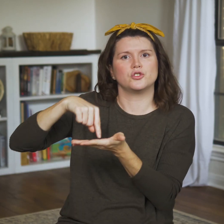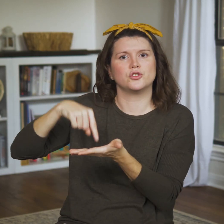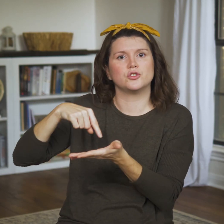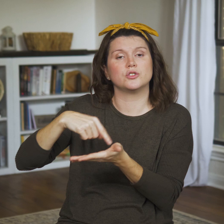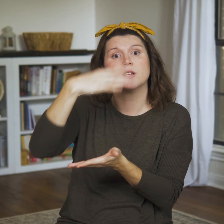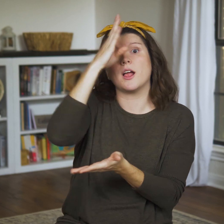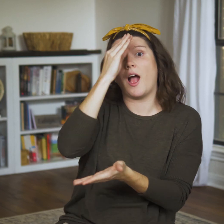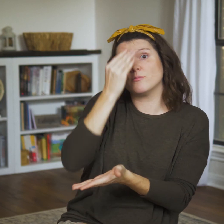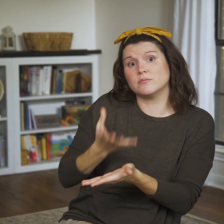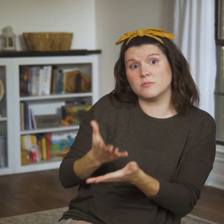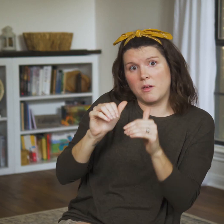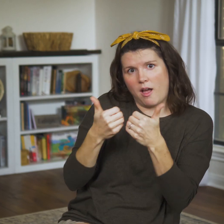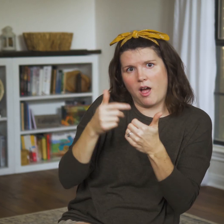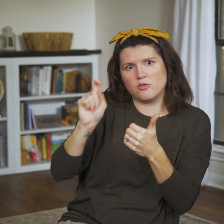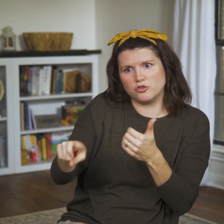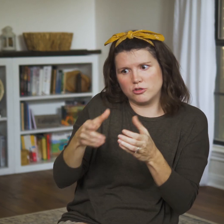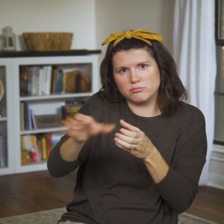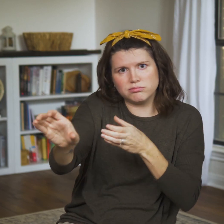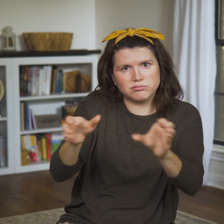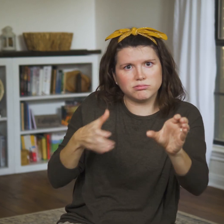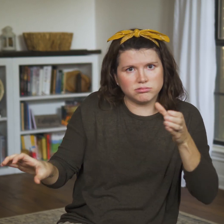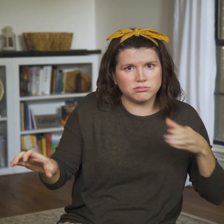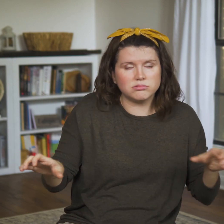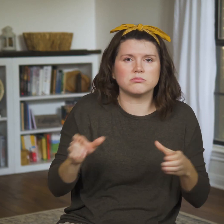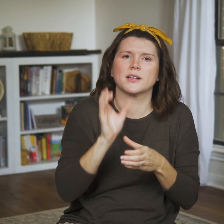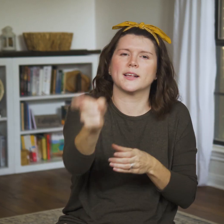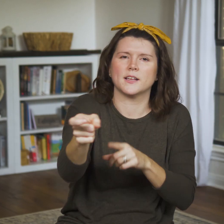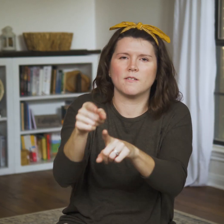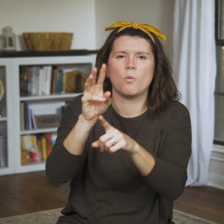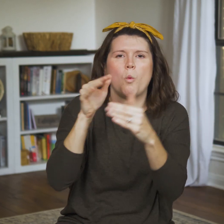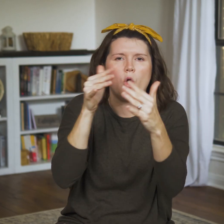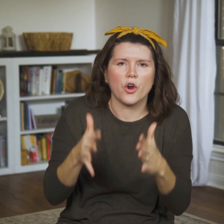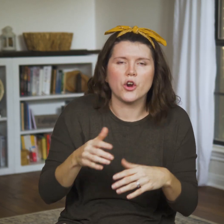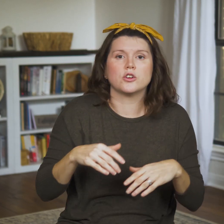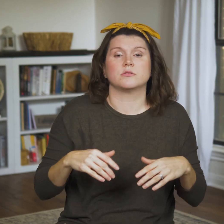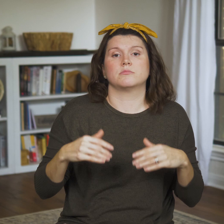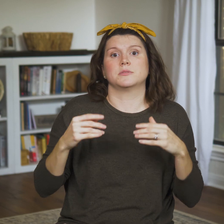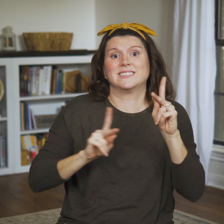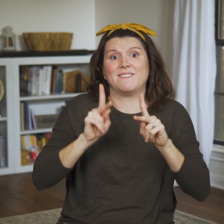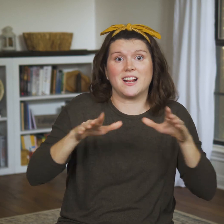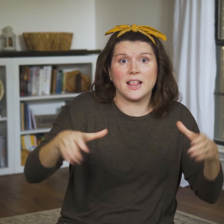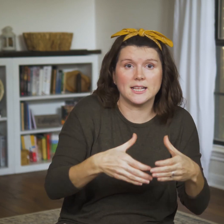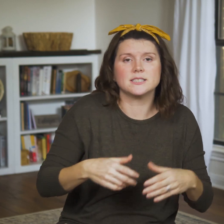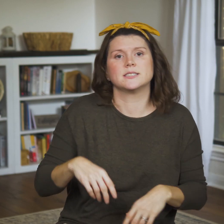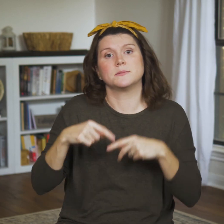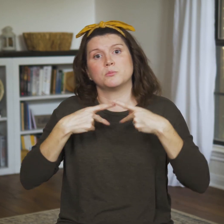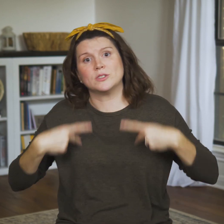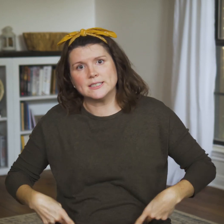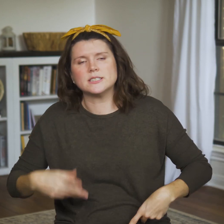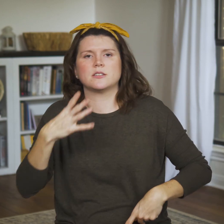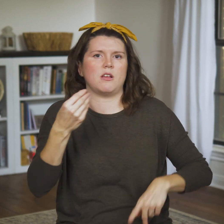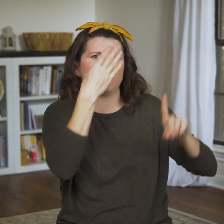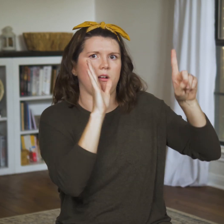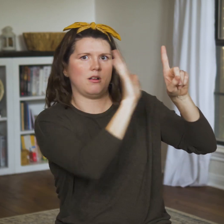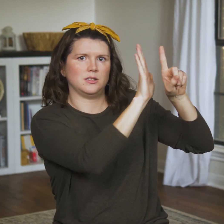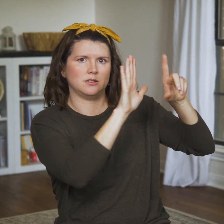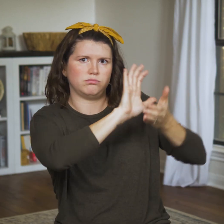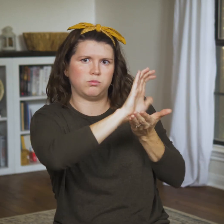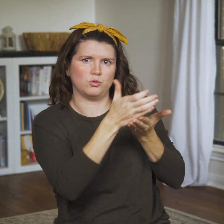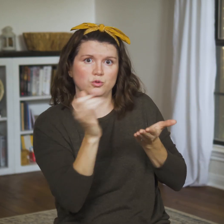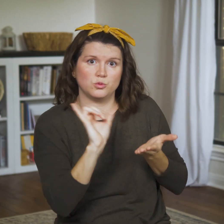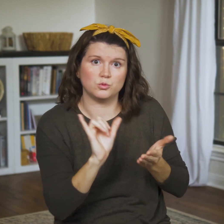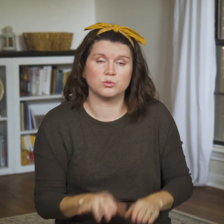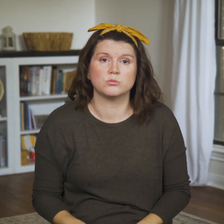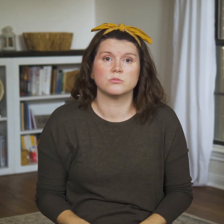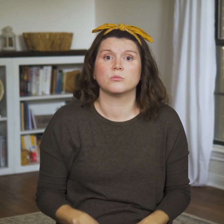Moses safeguards against another possible outbreak of idolatry and plague.